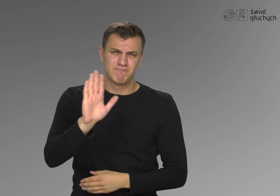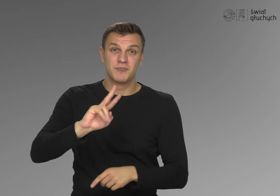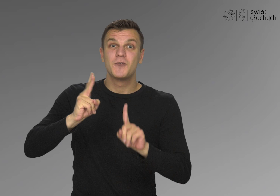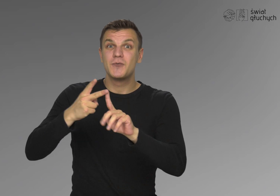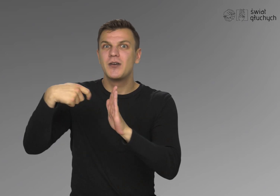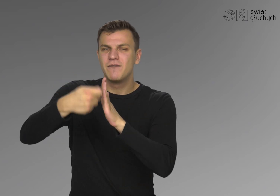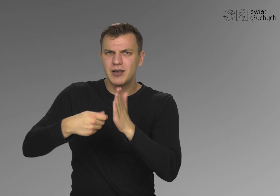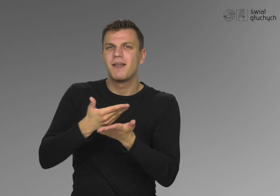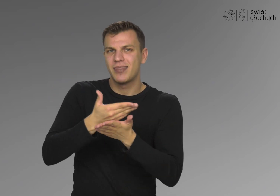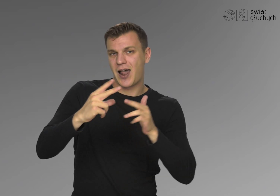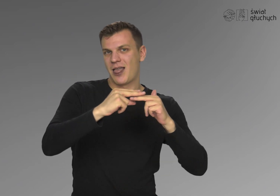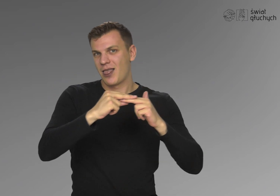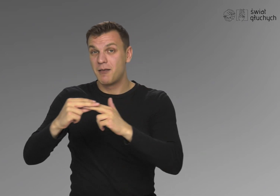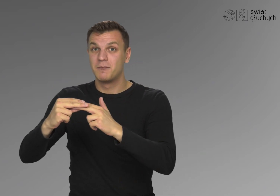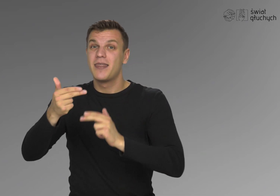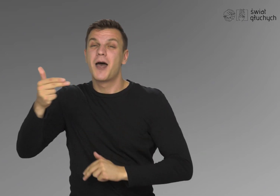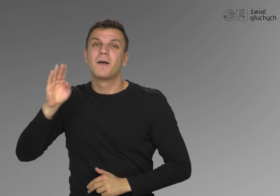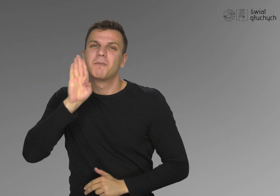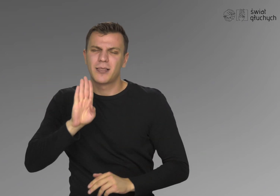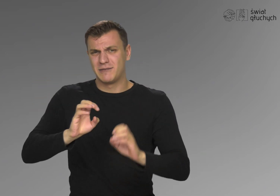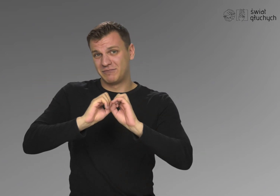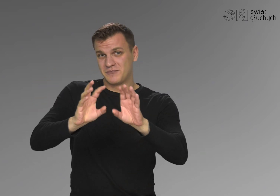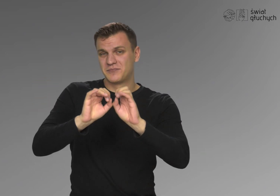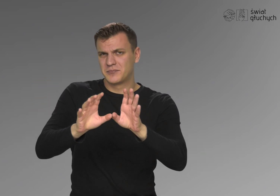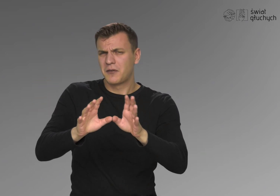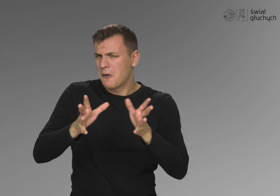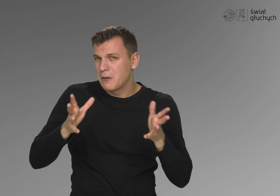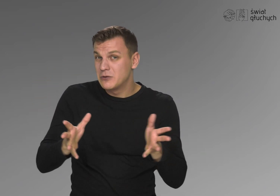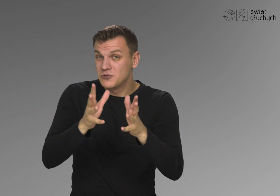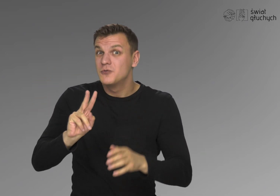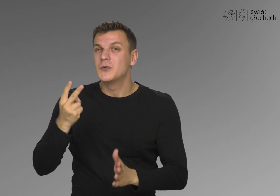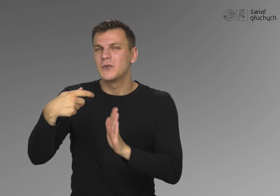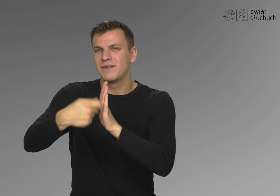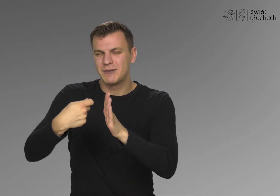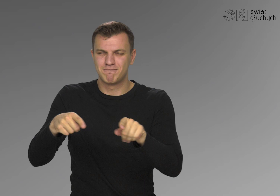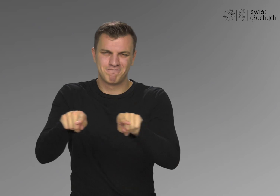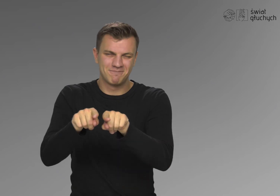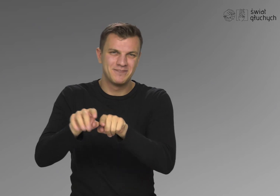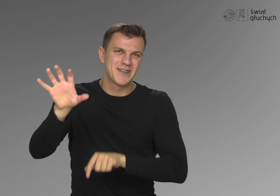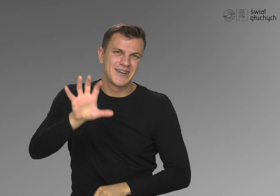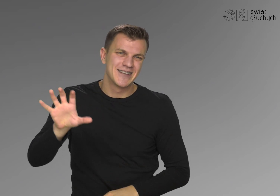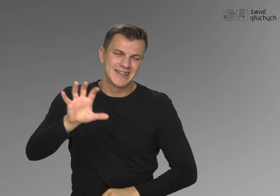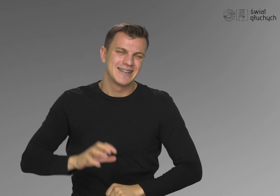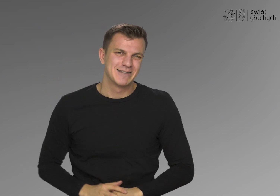I invite you to the second episode, where I’ll continue this explanation.